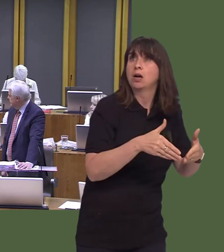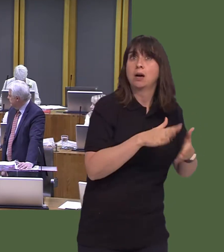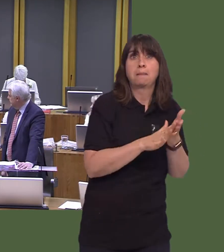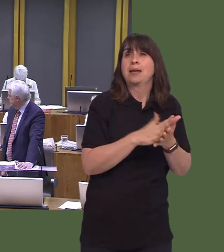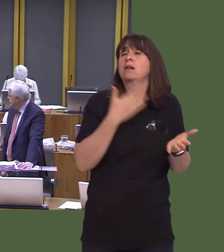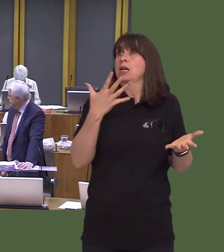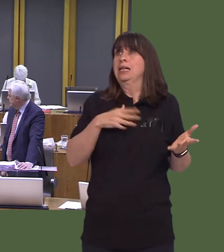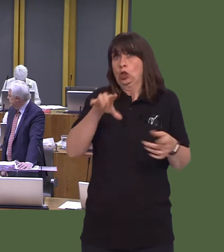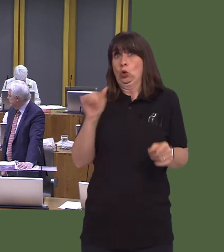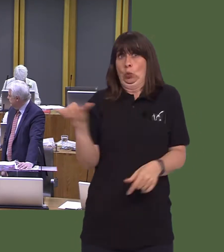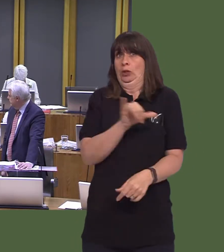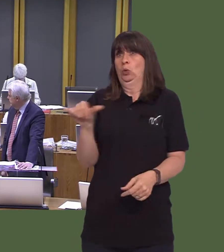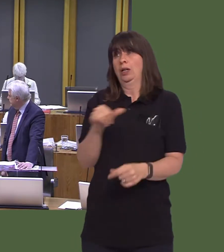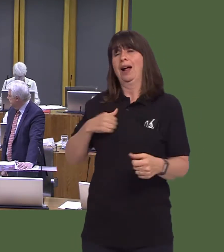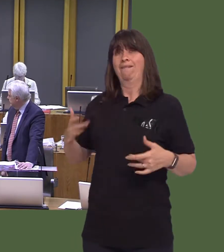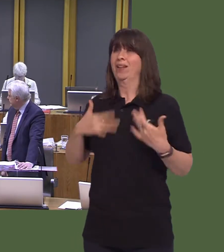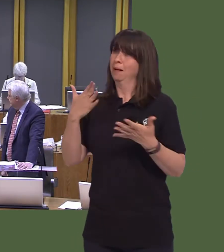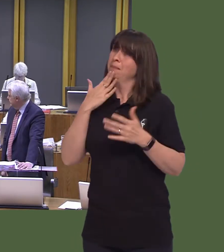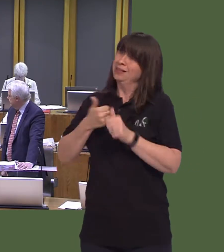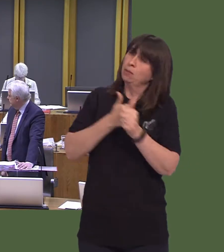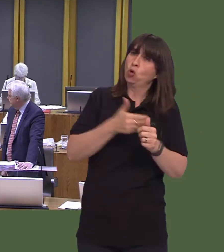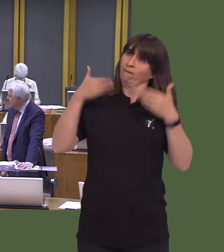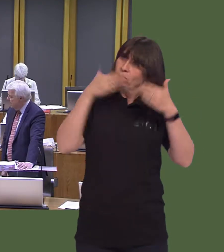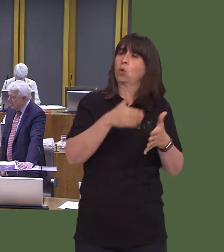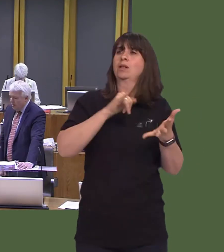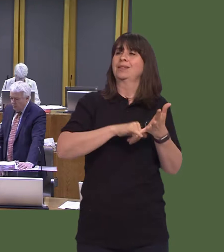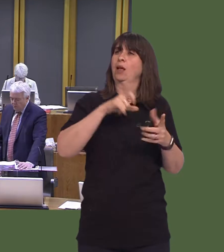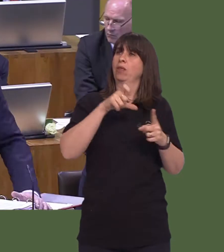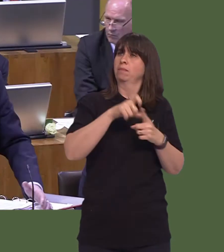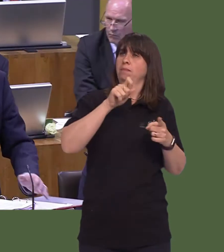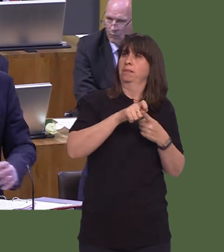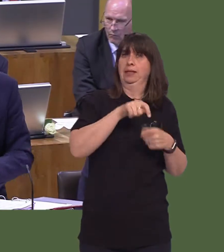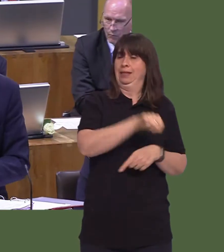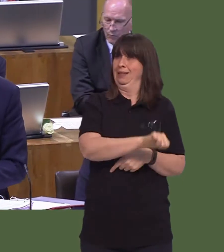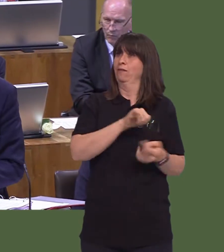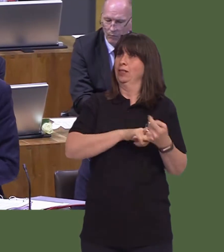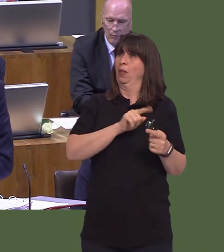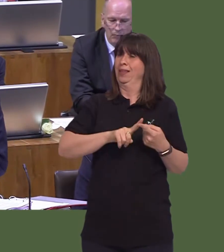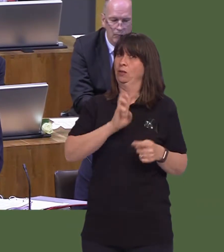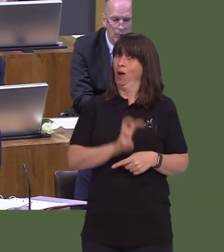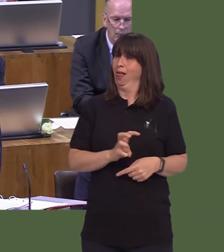There's a choice to be made, and I urge the Government to back a strategic development plan for south-east Wales. Carwyn Jones AM: First of all, we want to see a strategic development plan, but it's